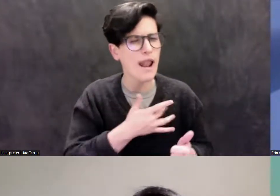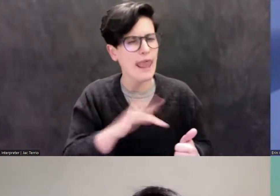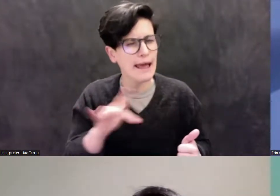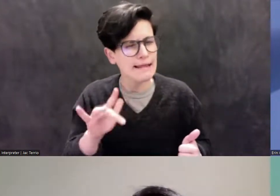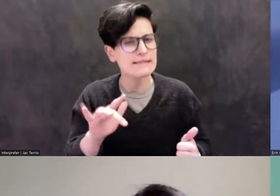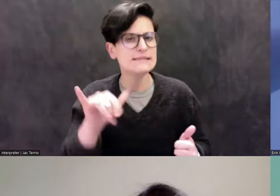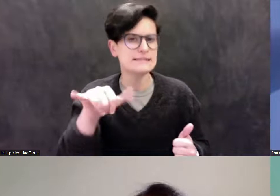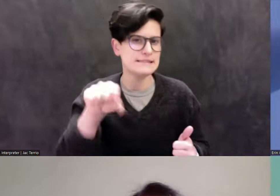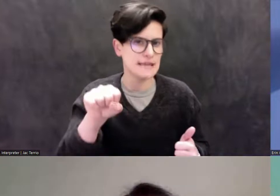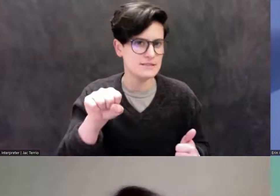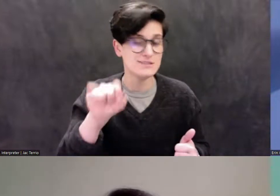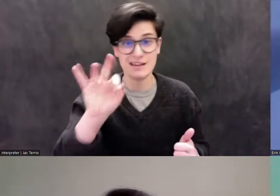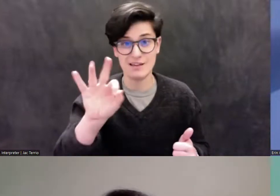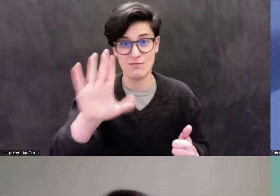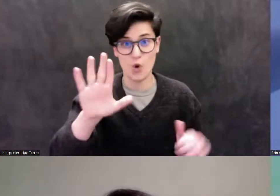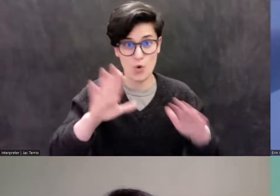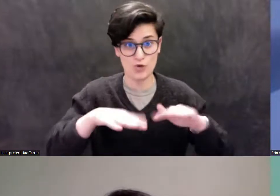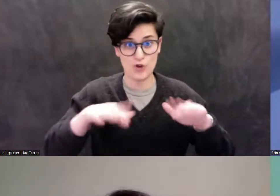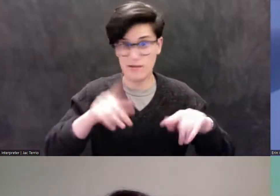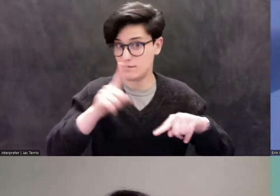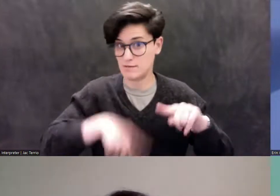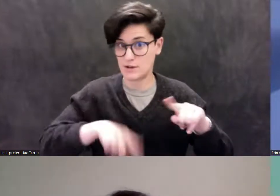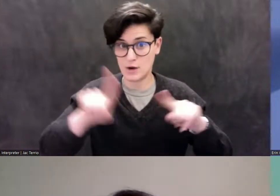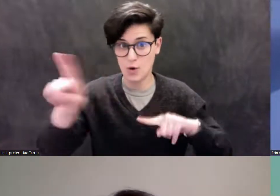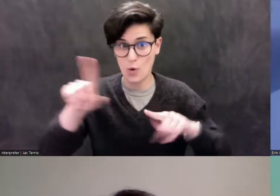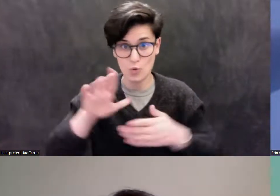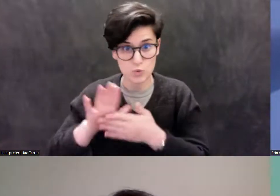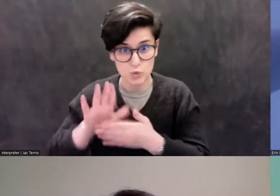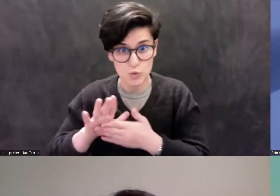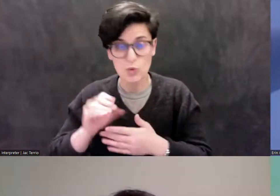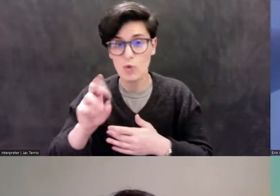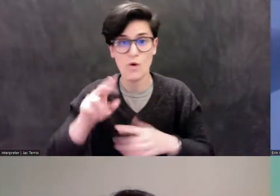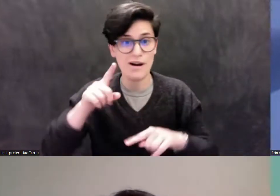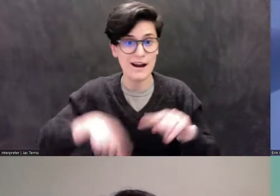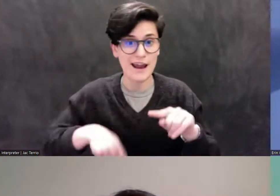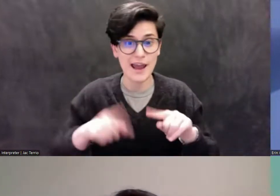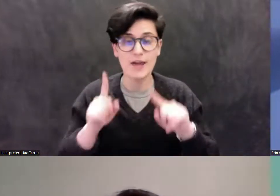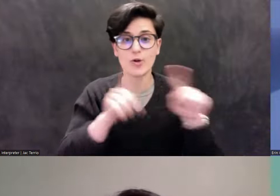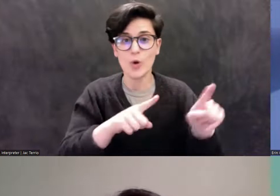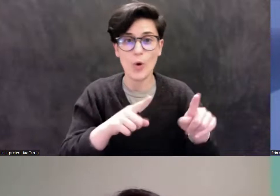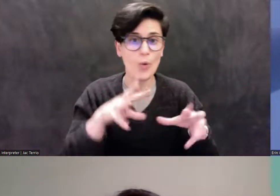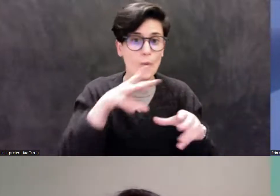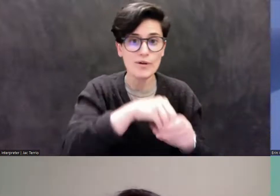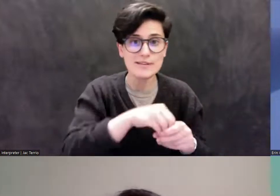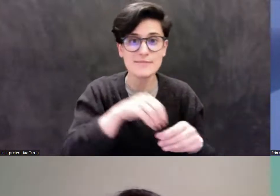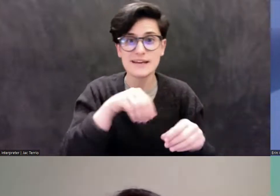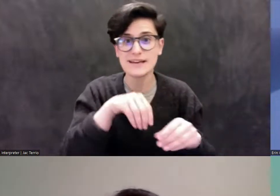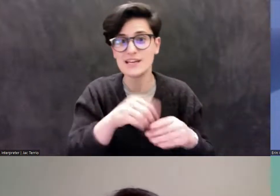is unable to go to school or and participate in regular activities because of their medical